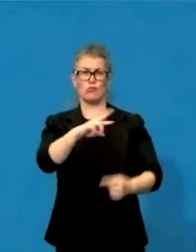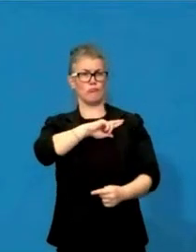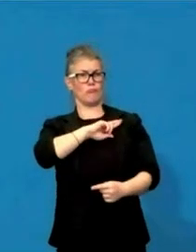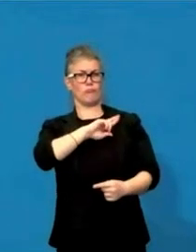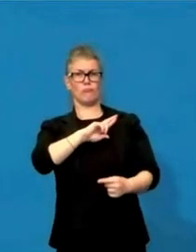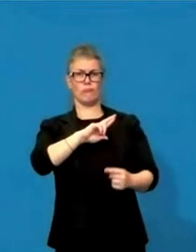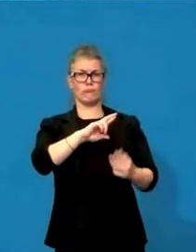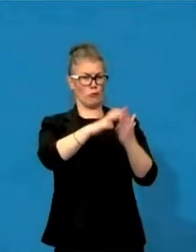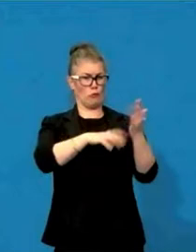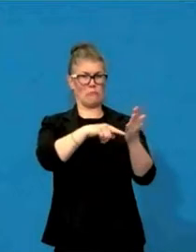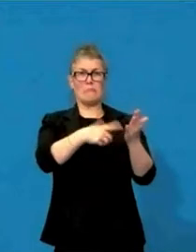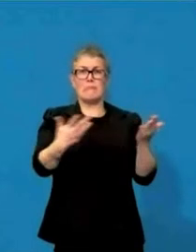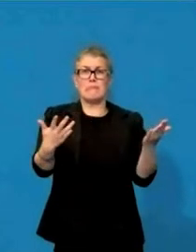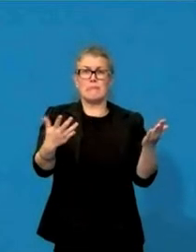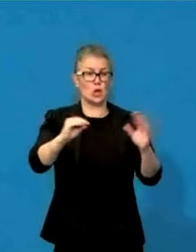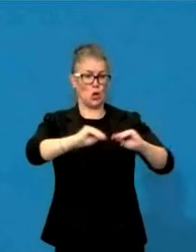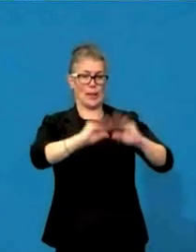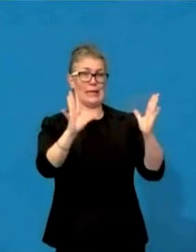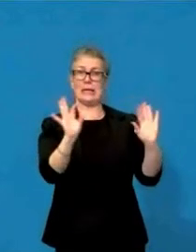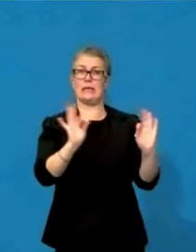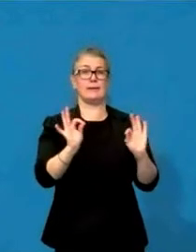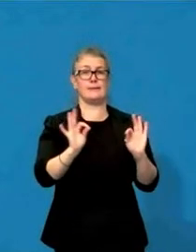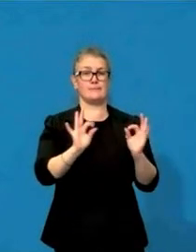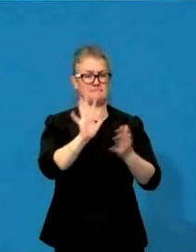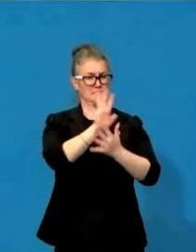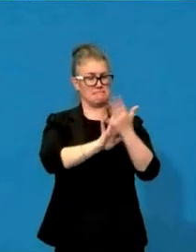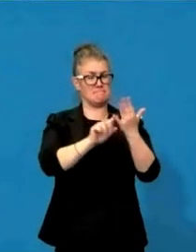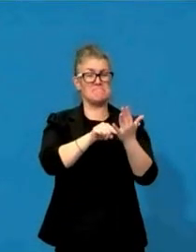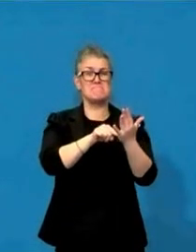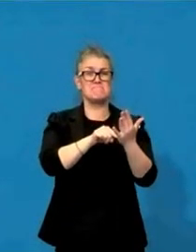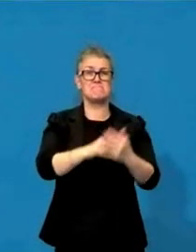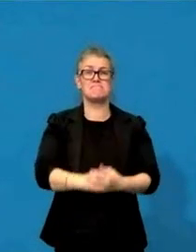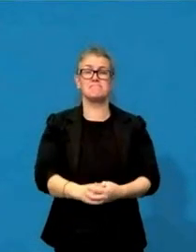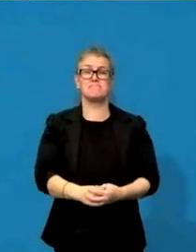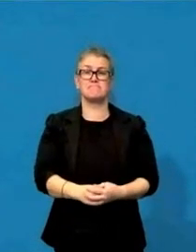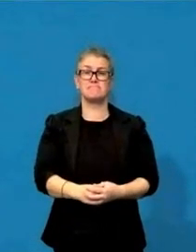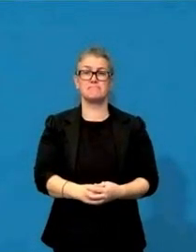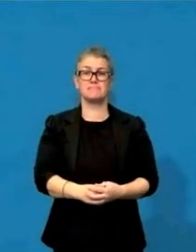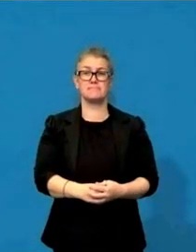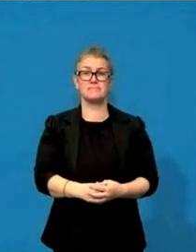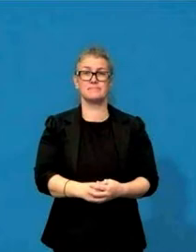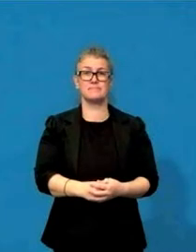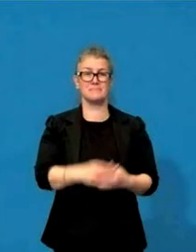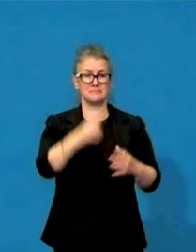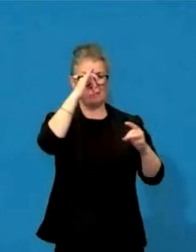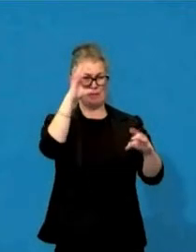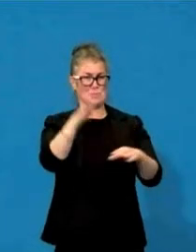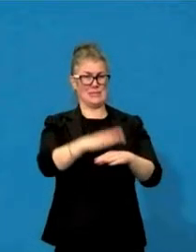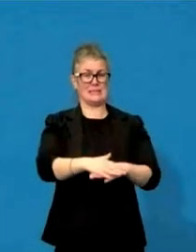It's not really clear, and they get confused because there's - you know, you got a support